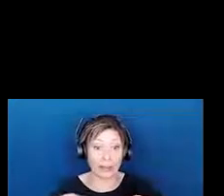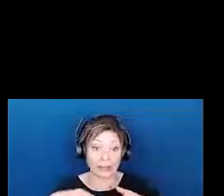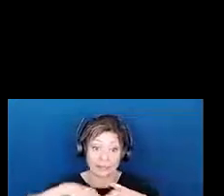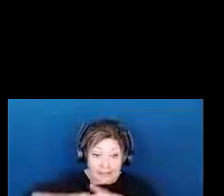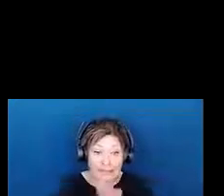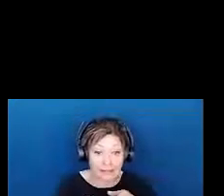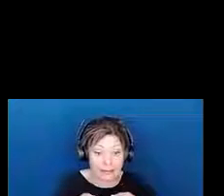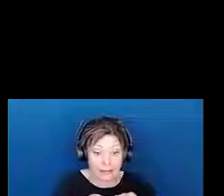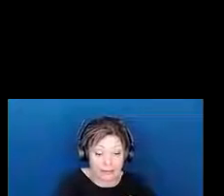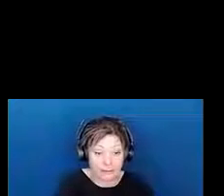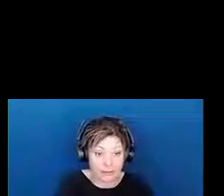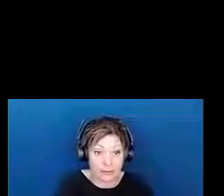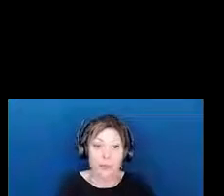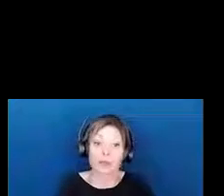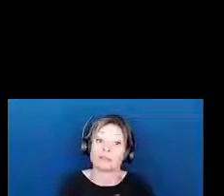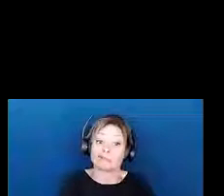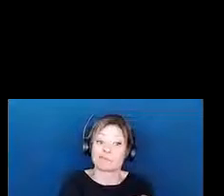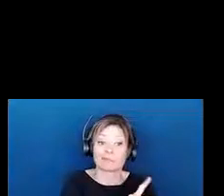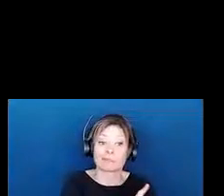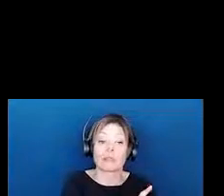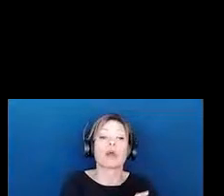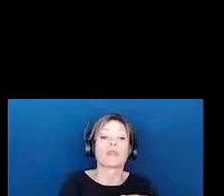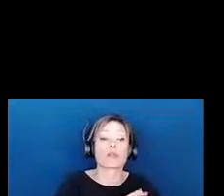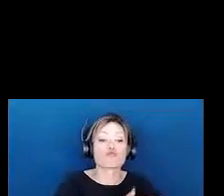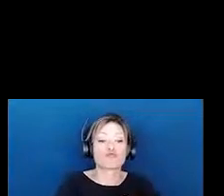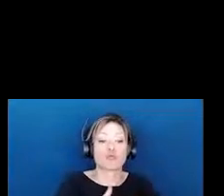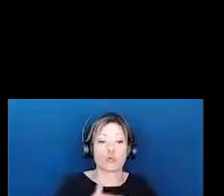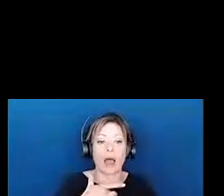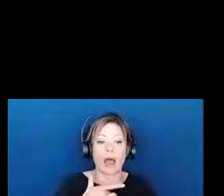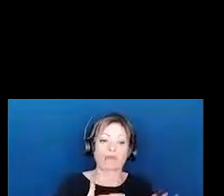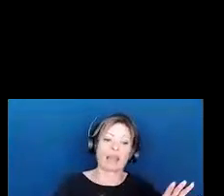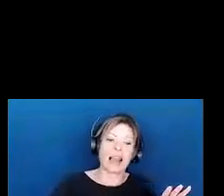the Rural Life Living Museum as well so it's nice for a visit you can see both